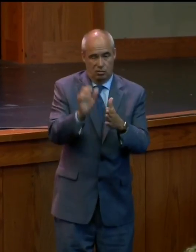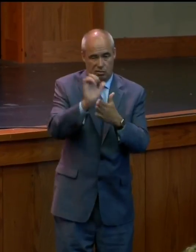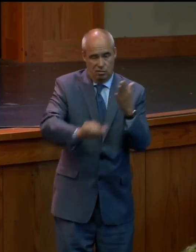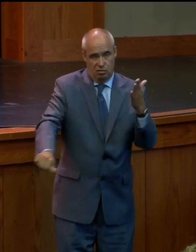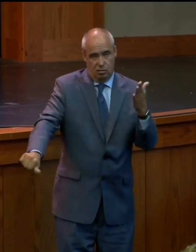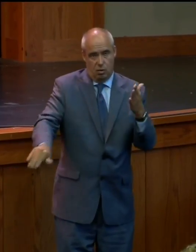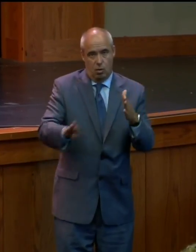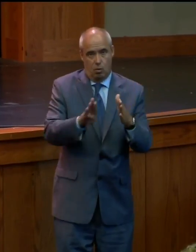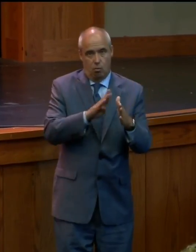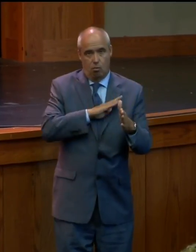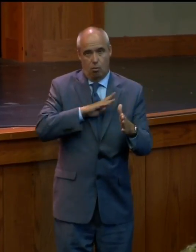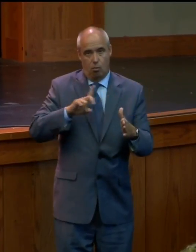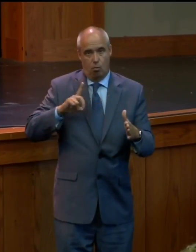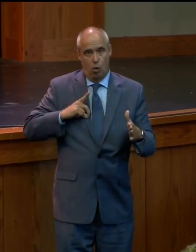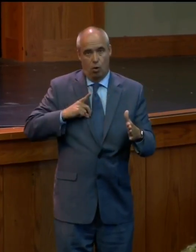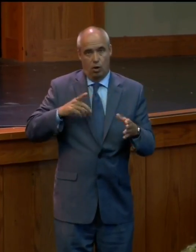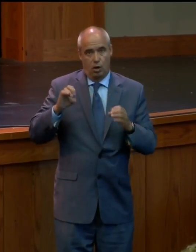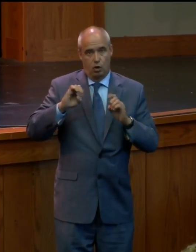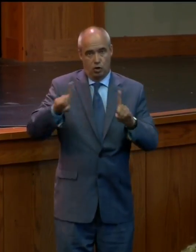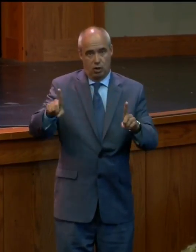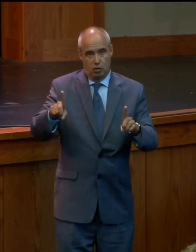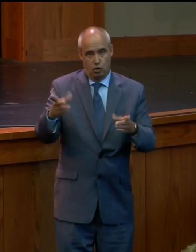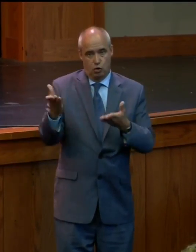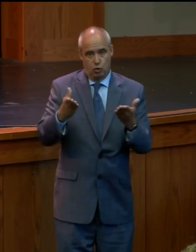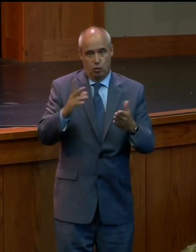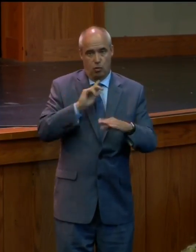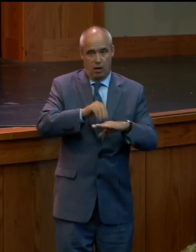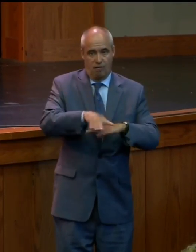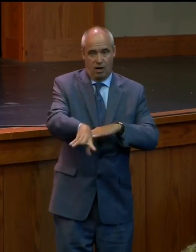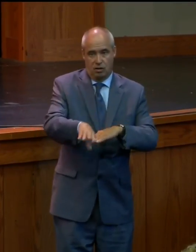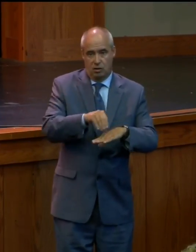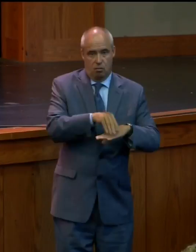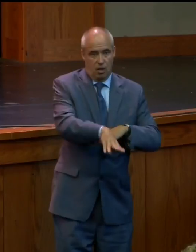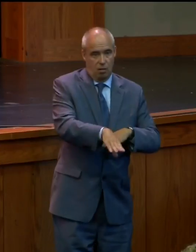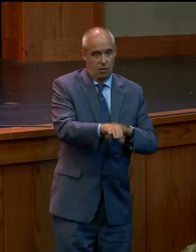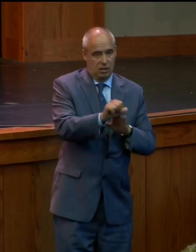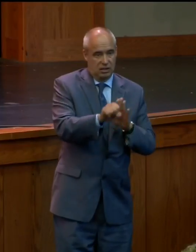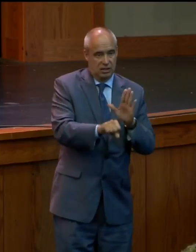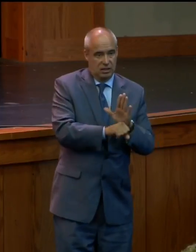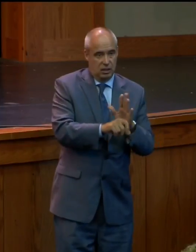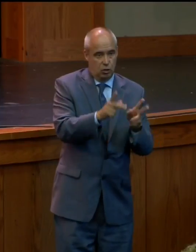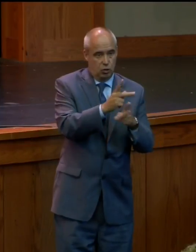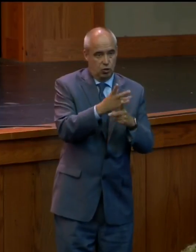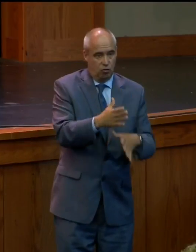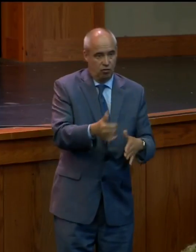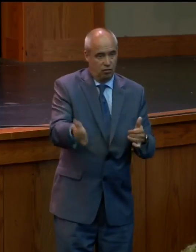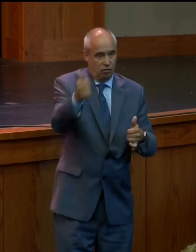OF EDUCATION TO SERVING AS MERELY AN ADVISORY BOARD TO THE STATE SUPERINTENDENT OF EDUCATION.